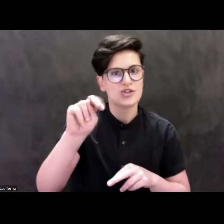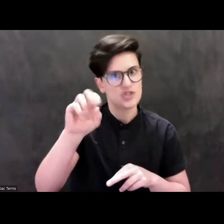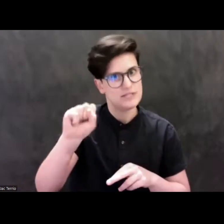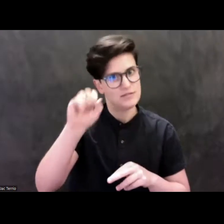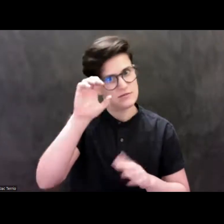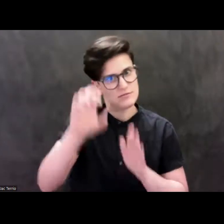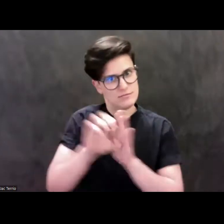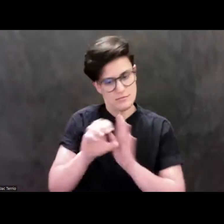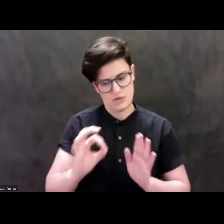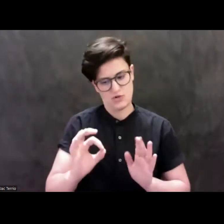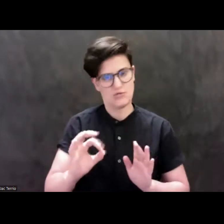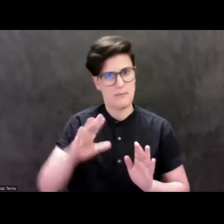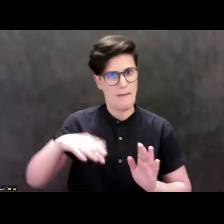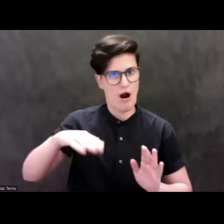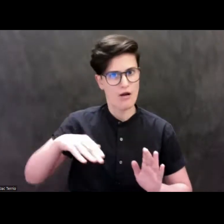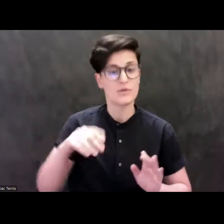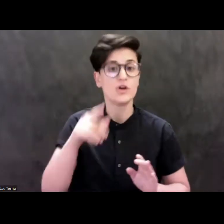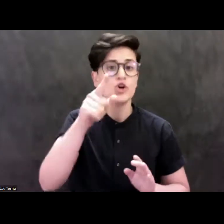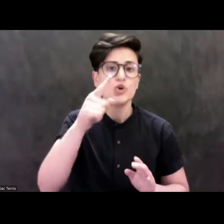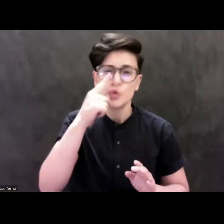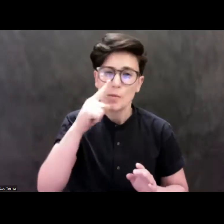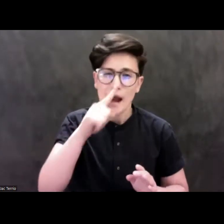Please remember to introduce yourself before you speak.